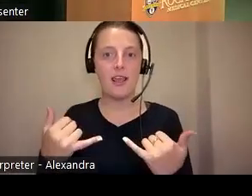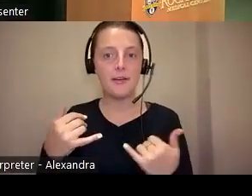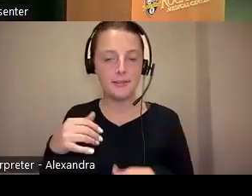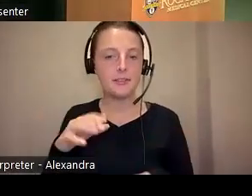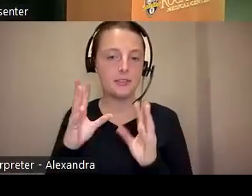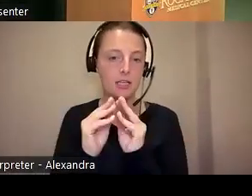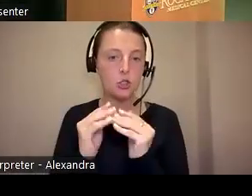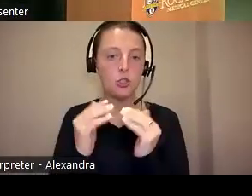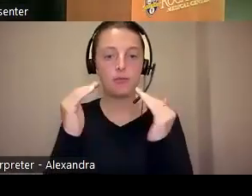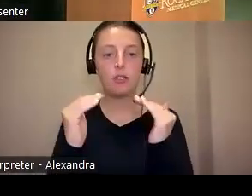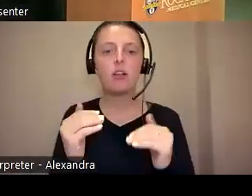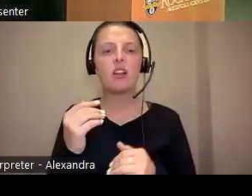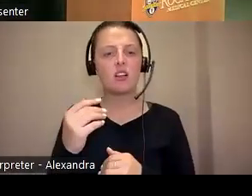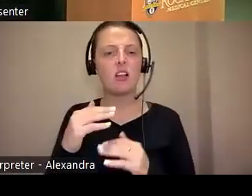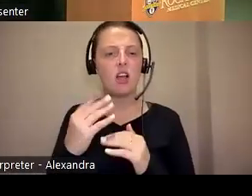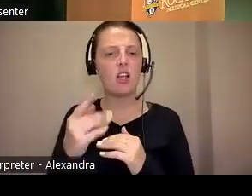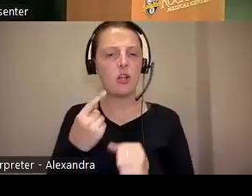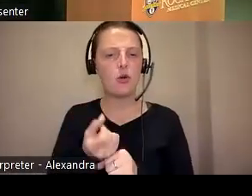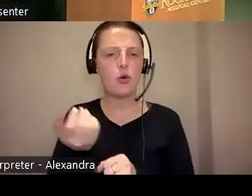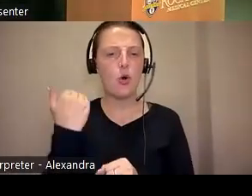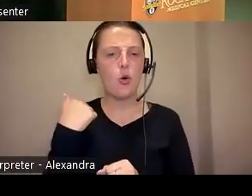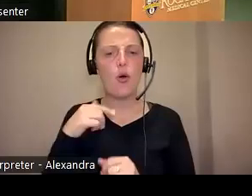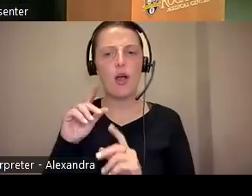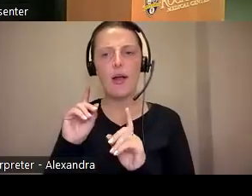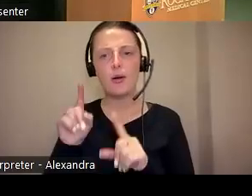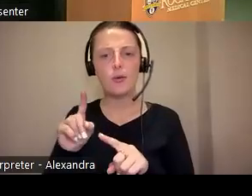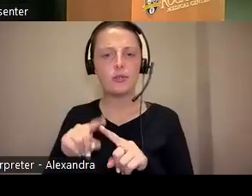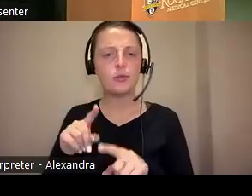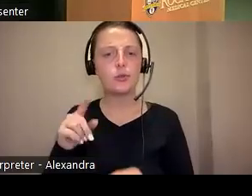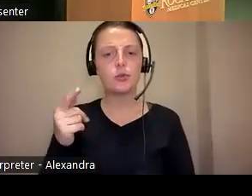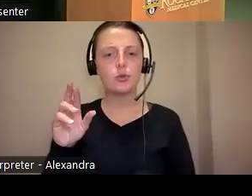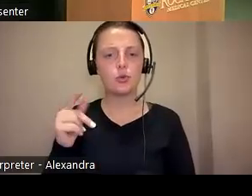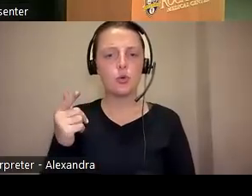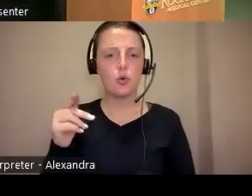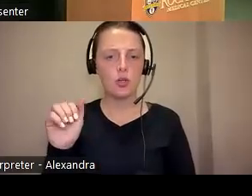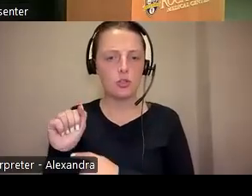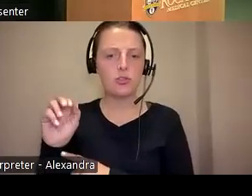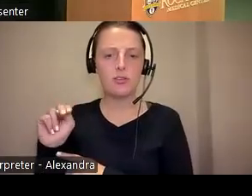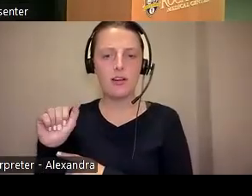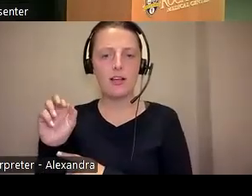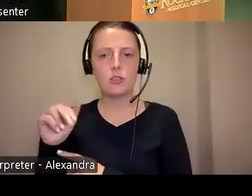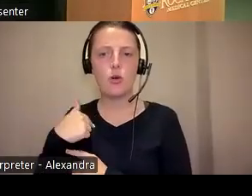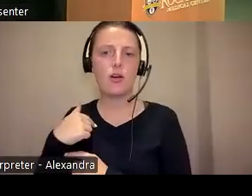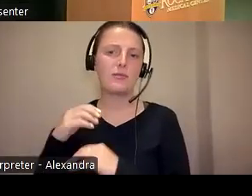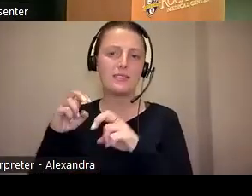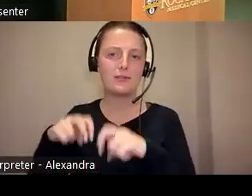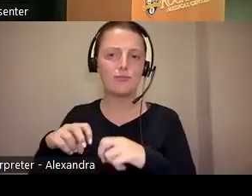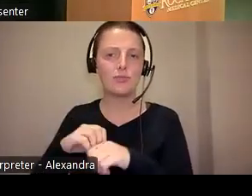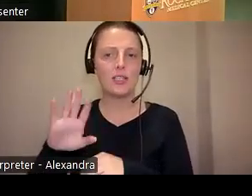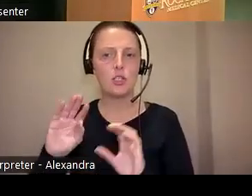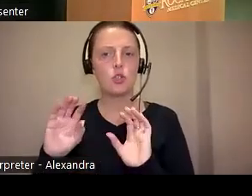in George's office uh and really waxing on about the power of peers and really how we are at our